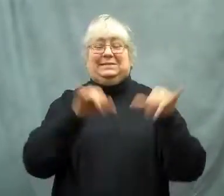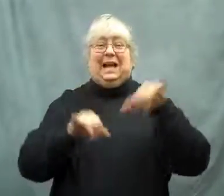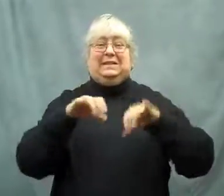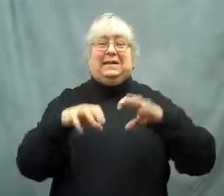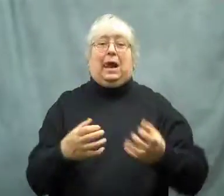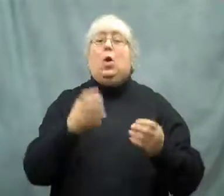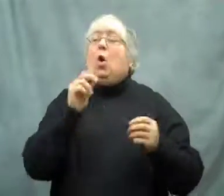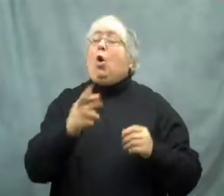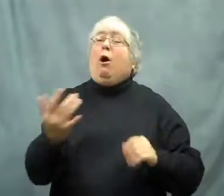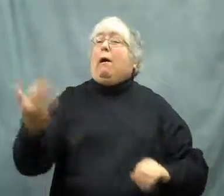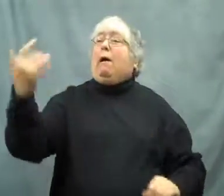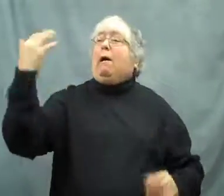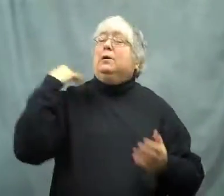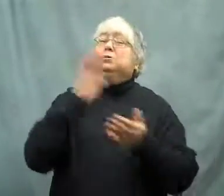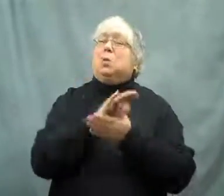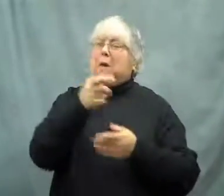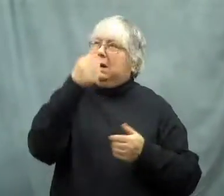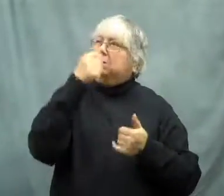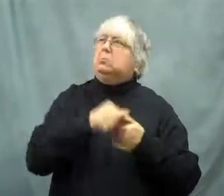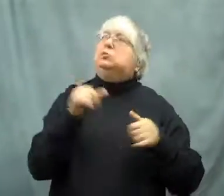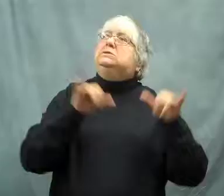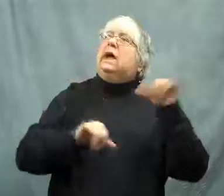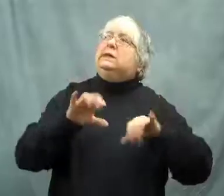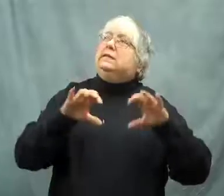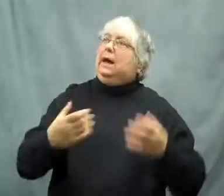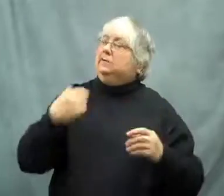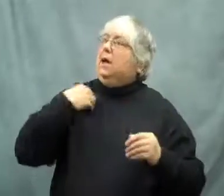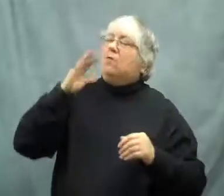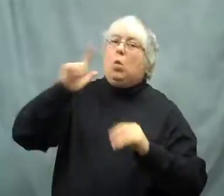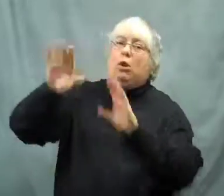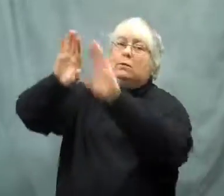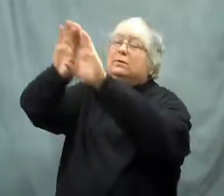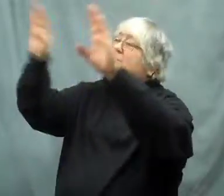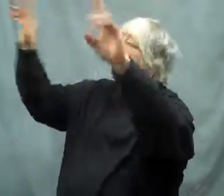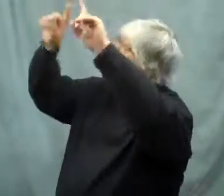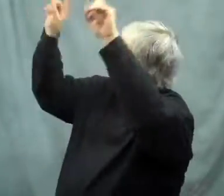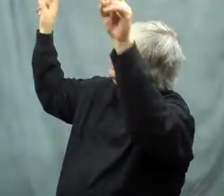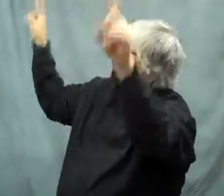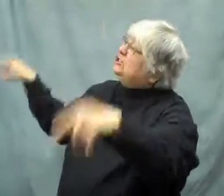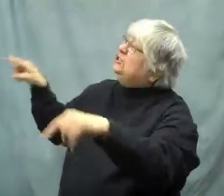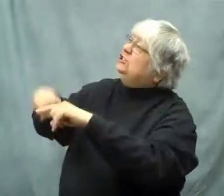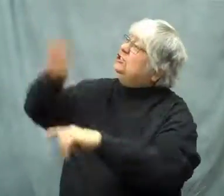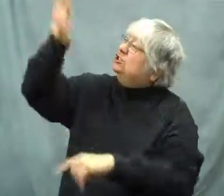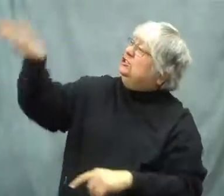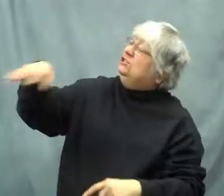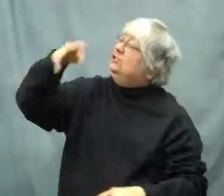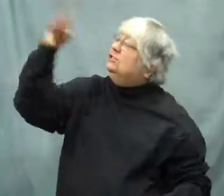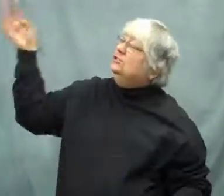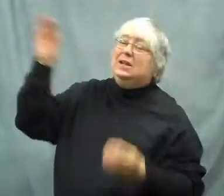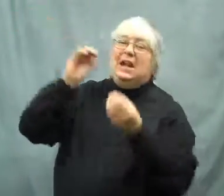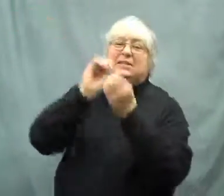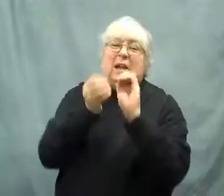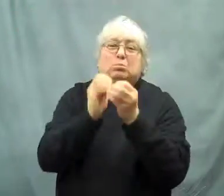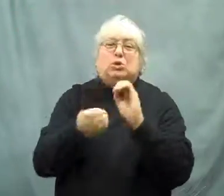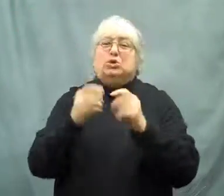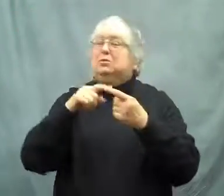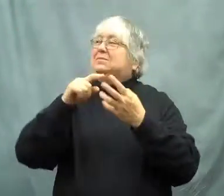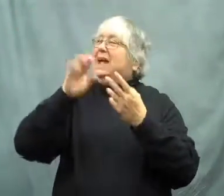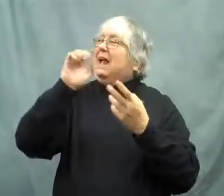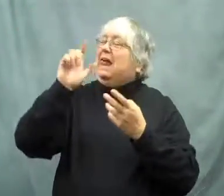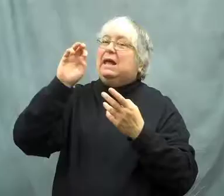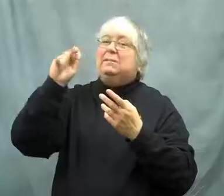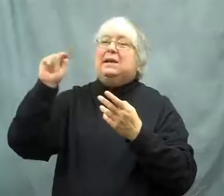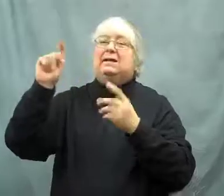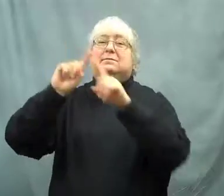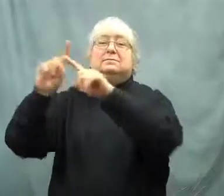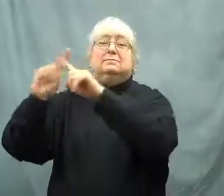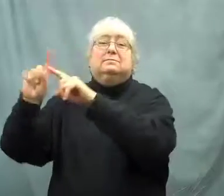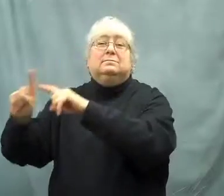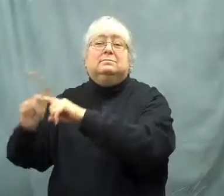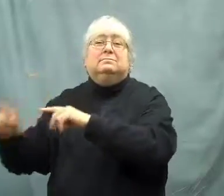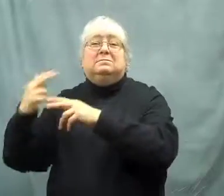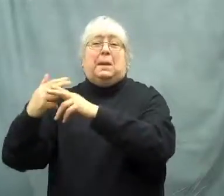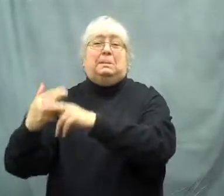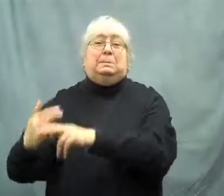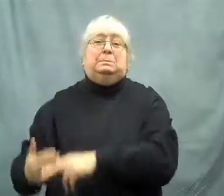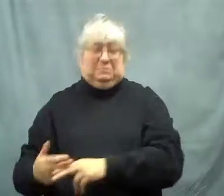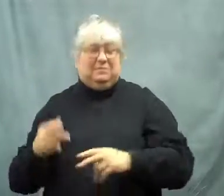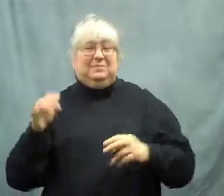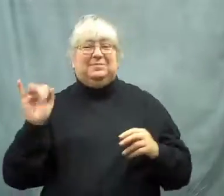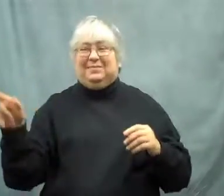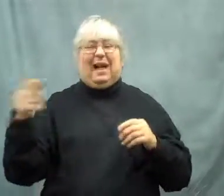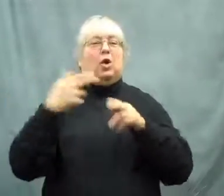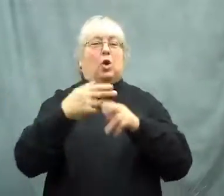Or you might remember a long time ago in science class,